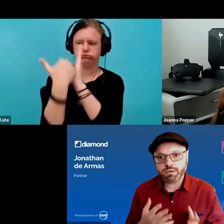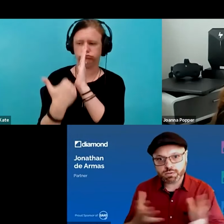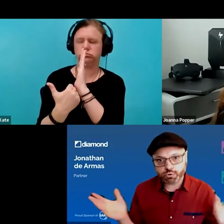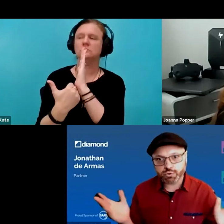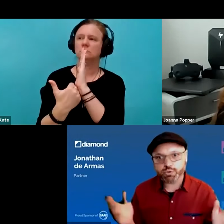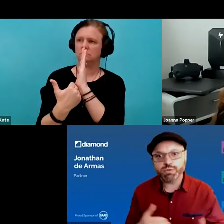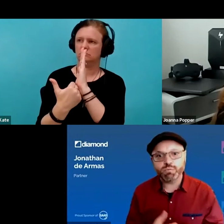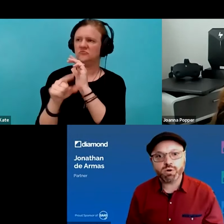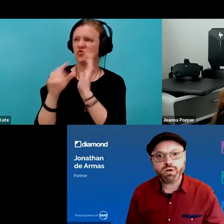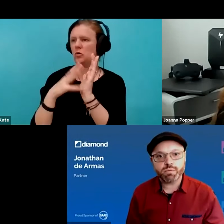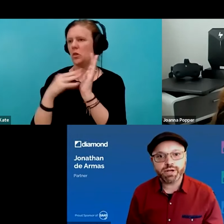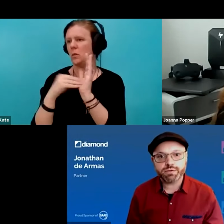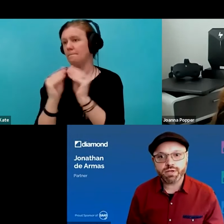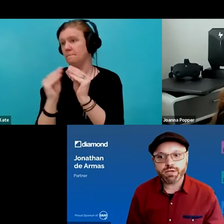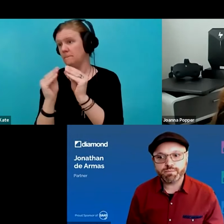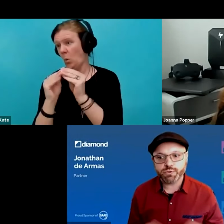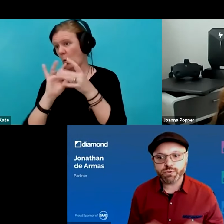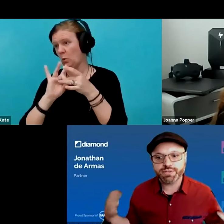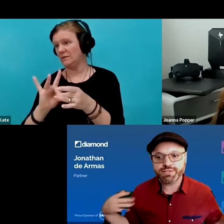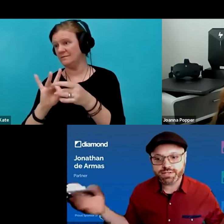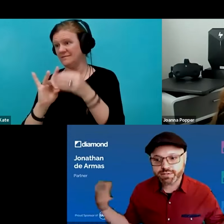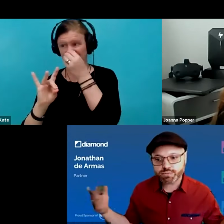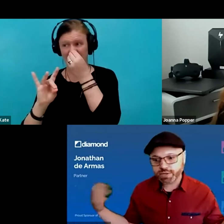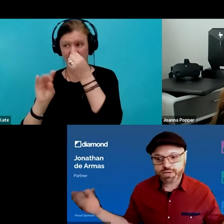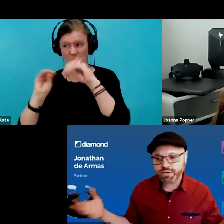Jonathan de Armas: learn a little bit more about the organizations working on